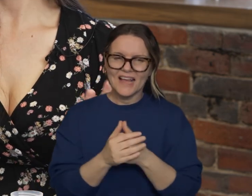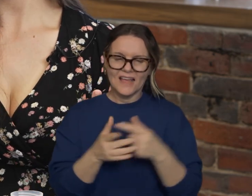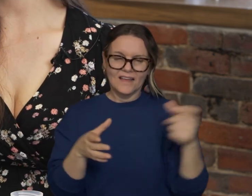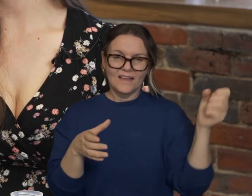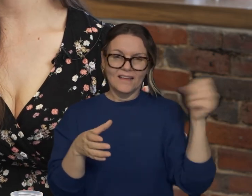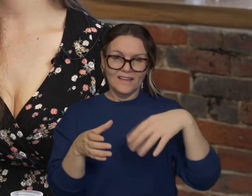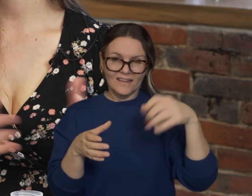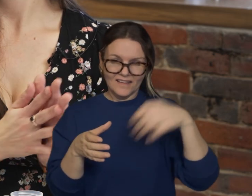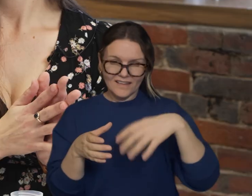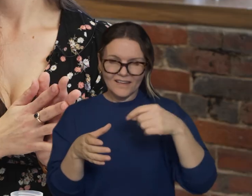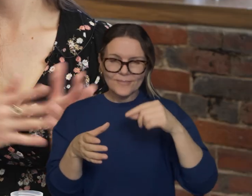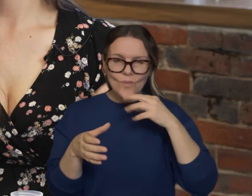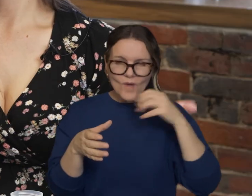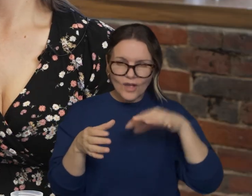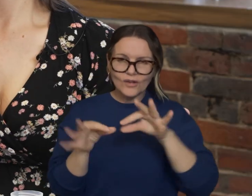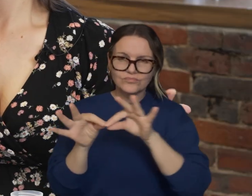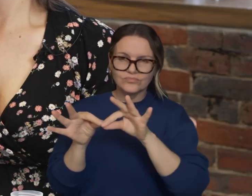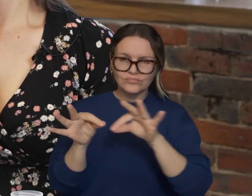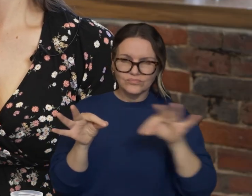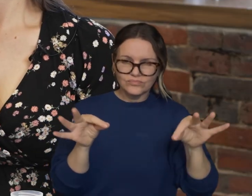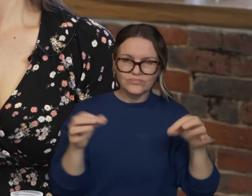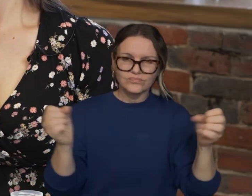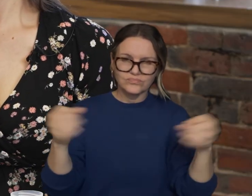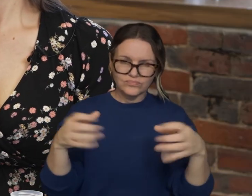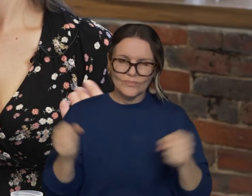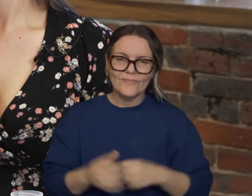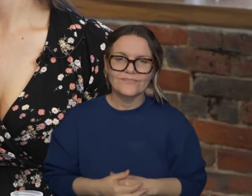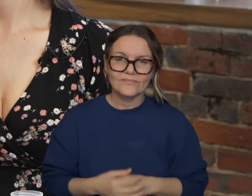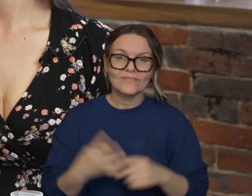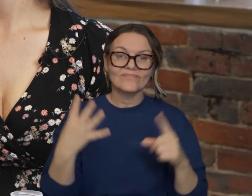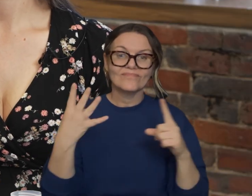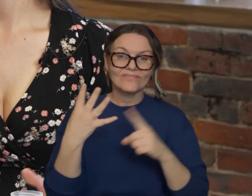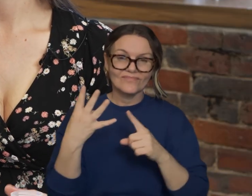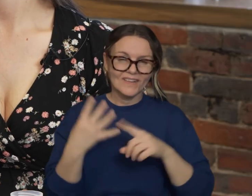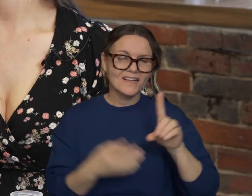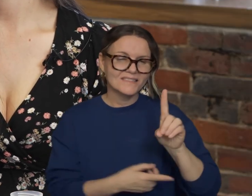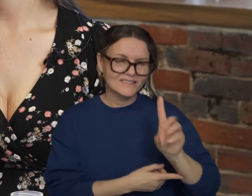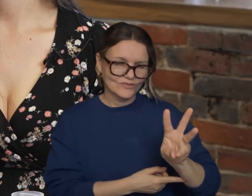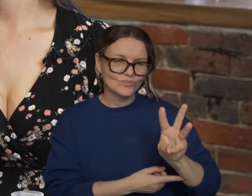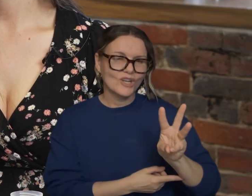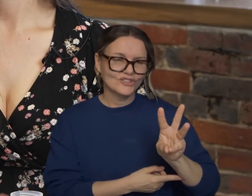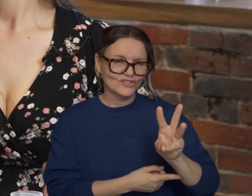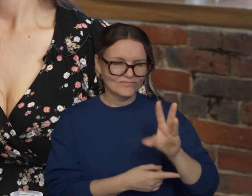then you just microwave it and it steams them to sanitize them the last option is the dishwasher